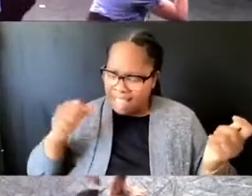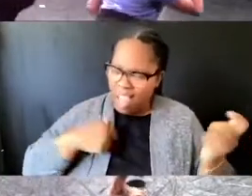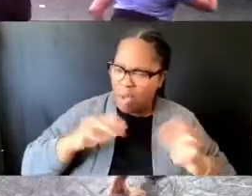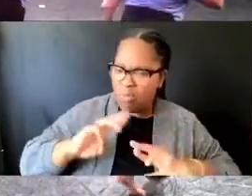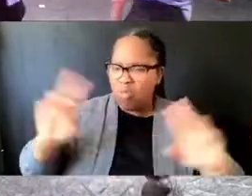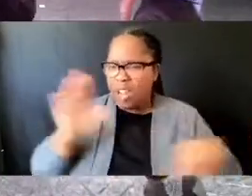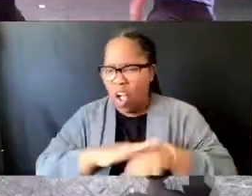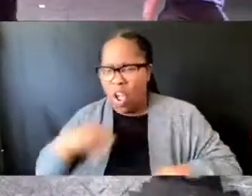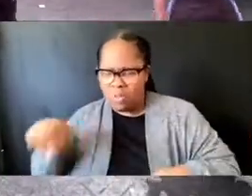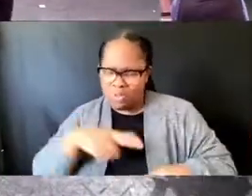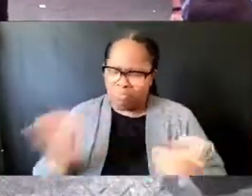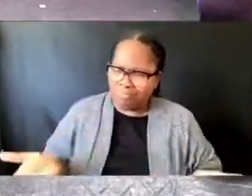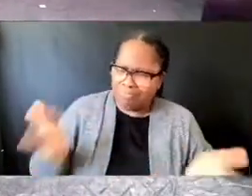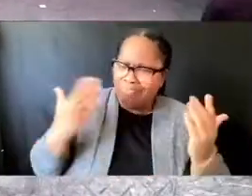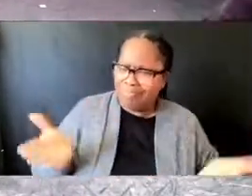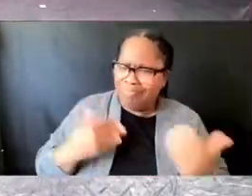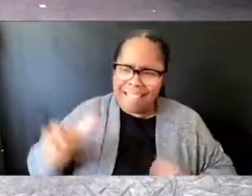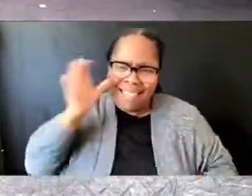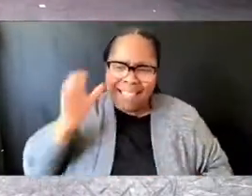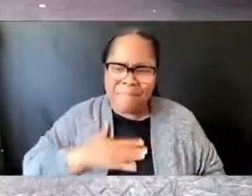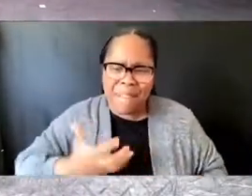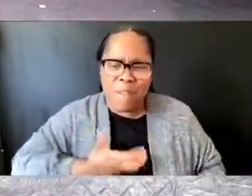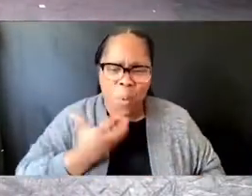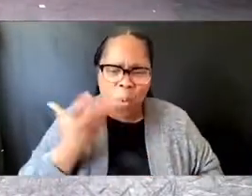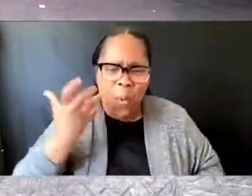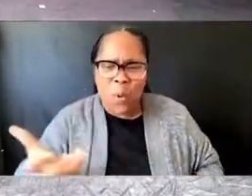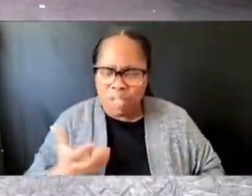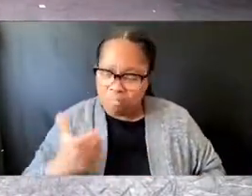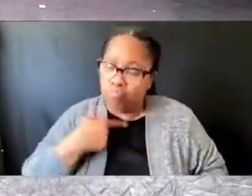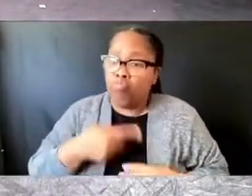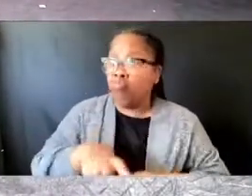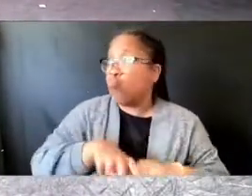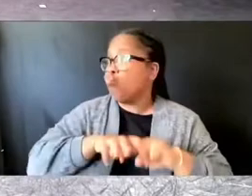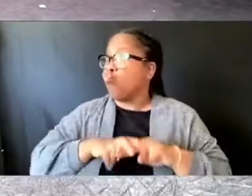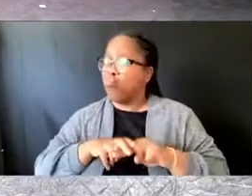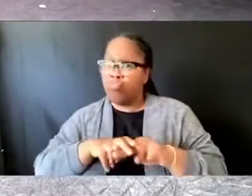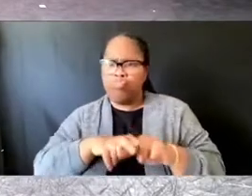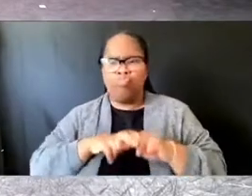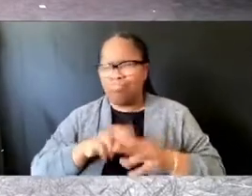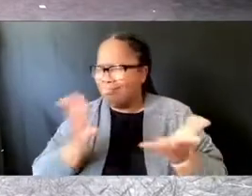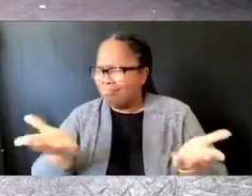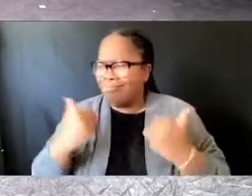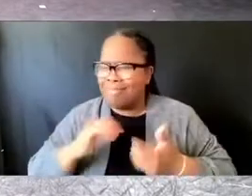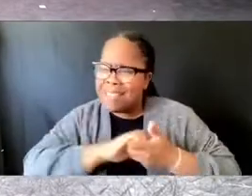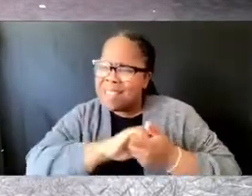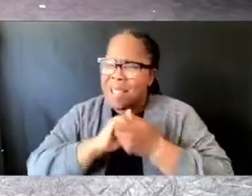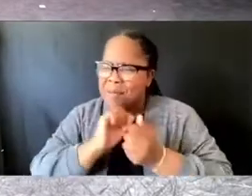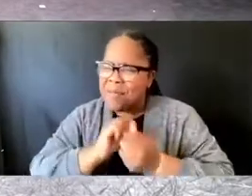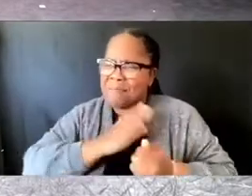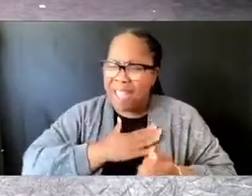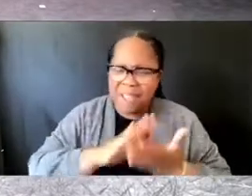Pick it up, using my voice y'all Practicing accountability Collaborate with my community